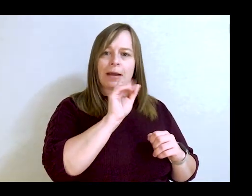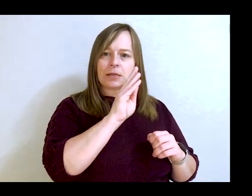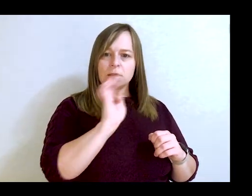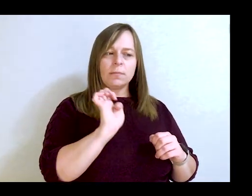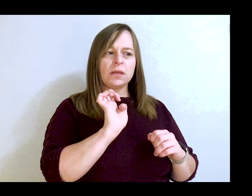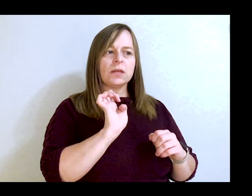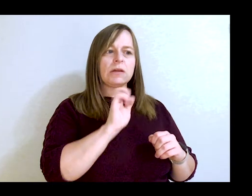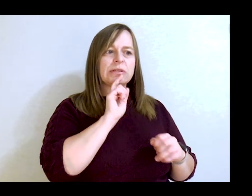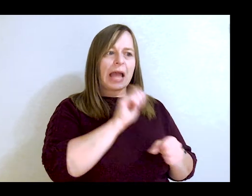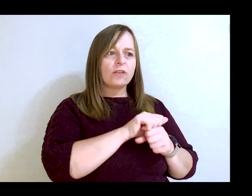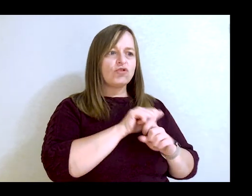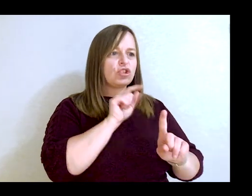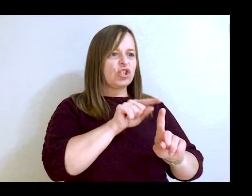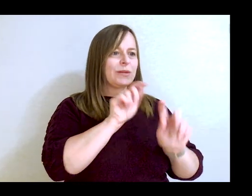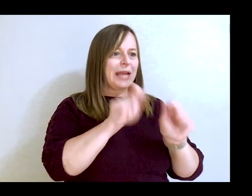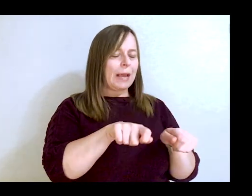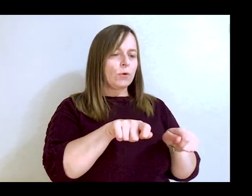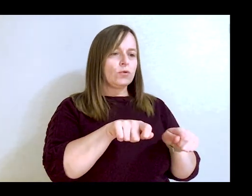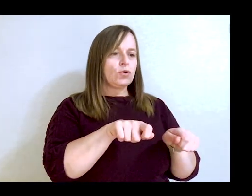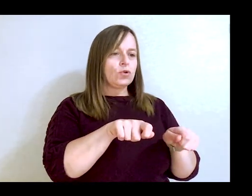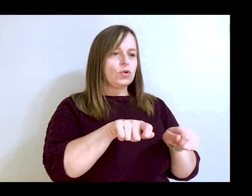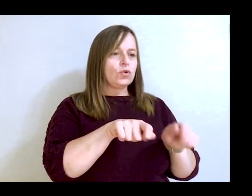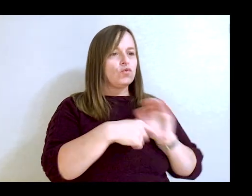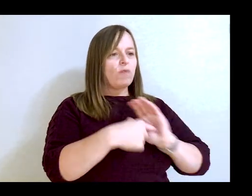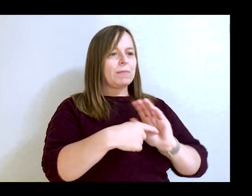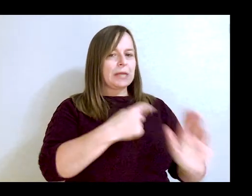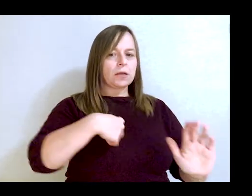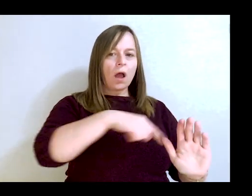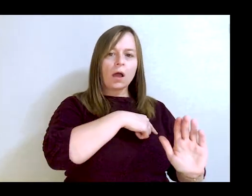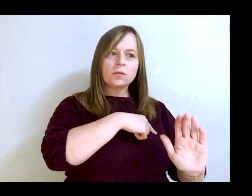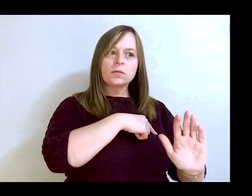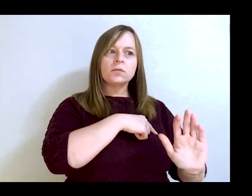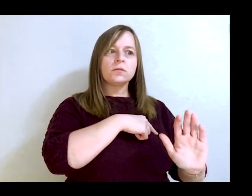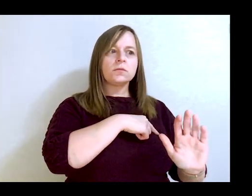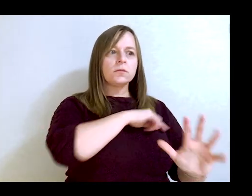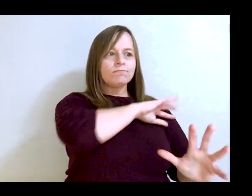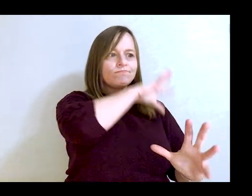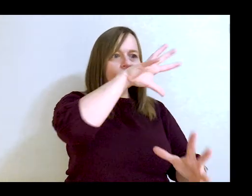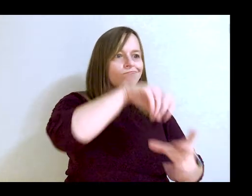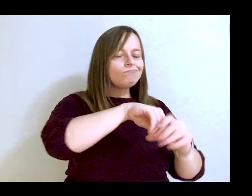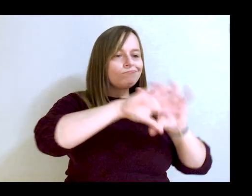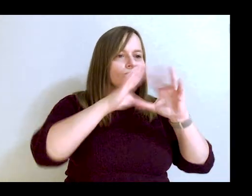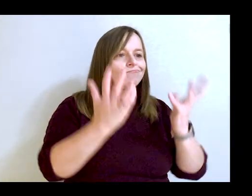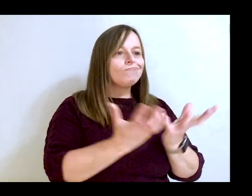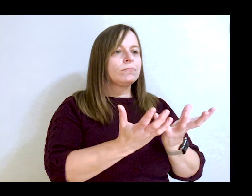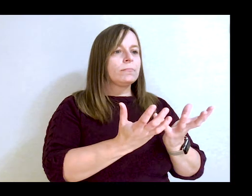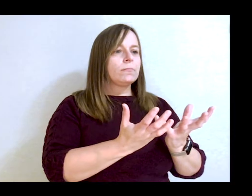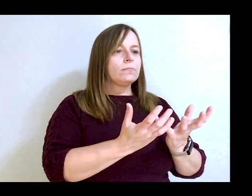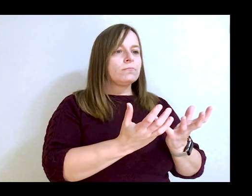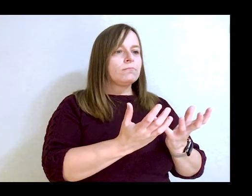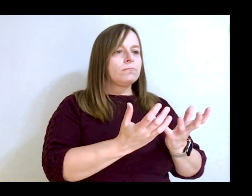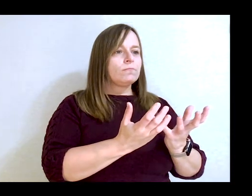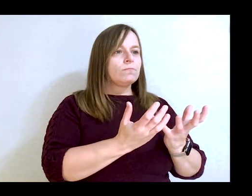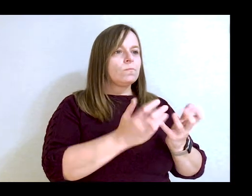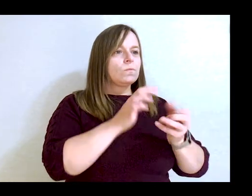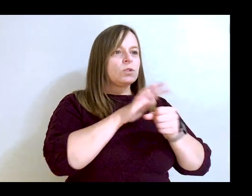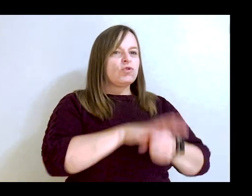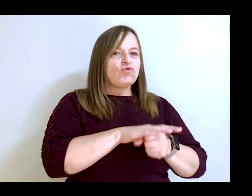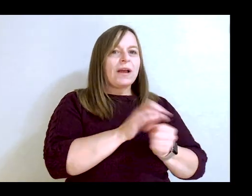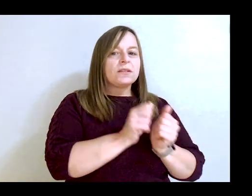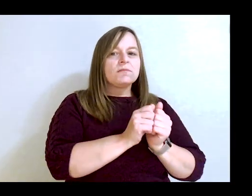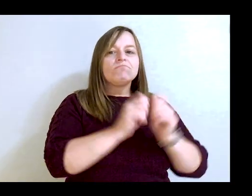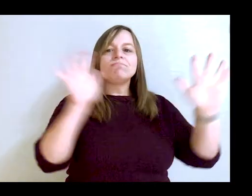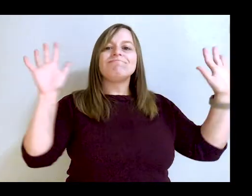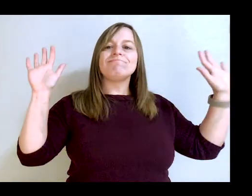actually.. She was able to represent us, put everything into a very stress-free